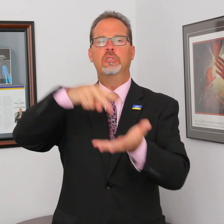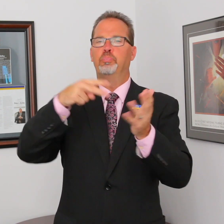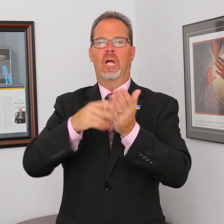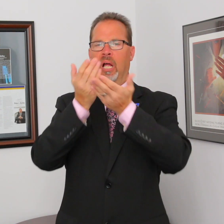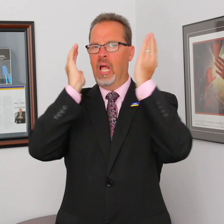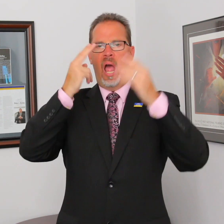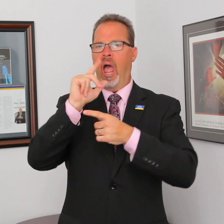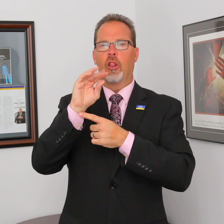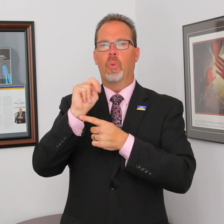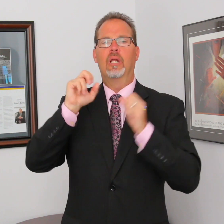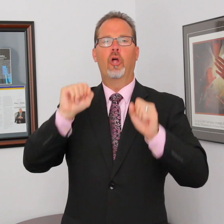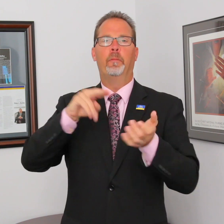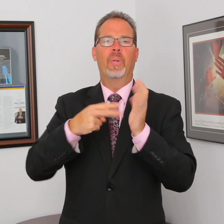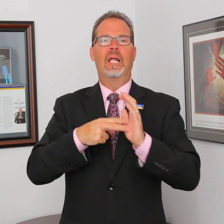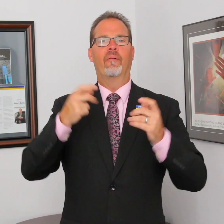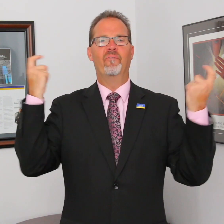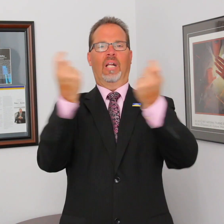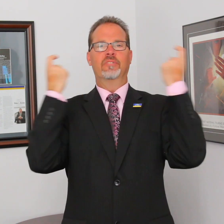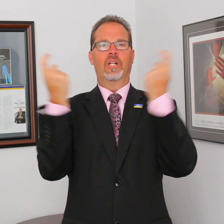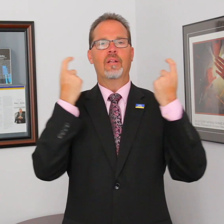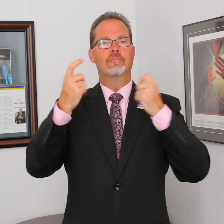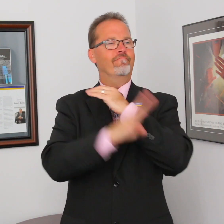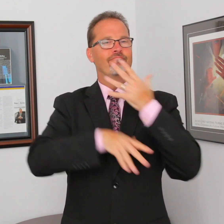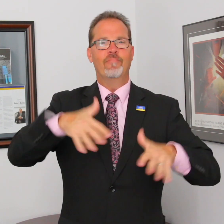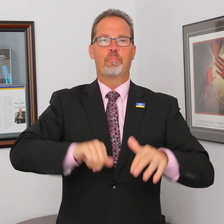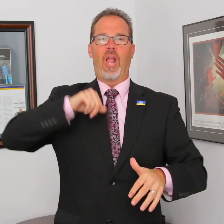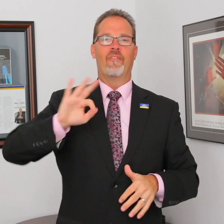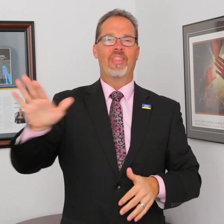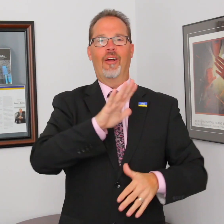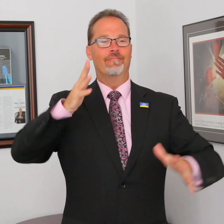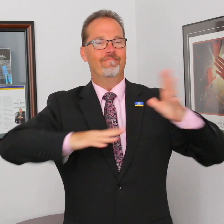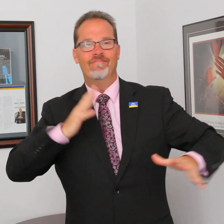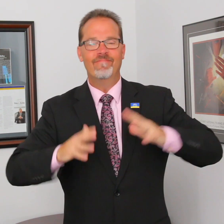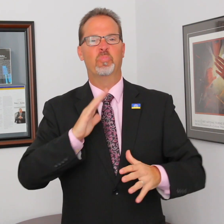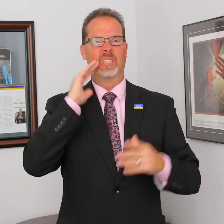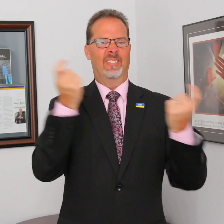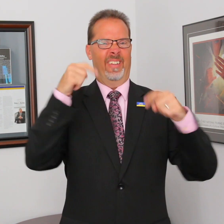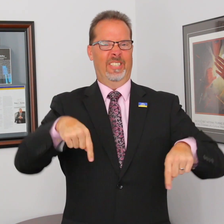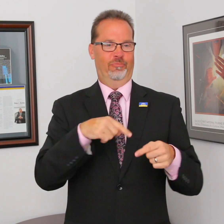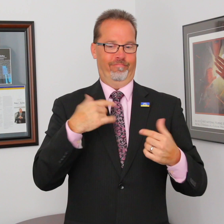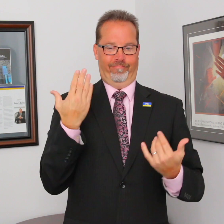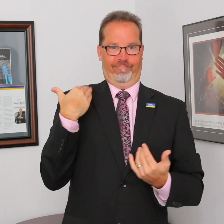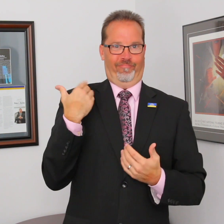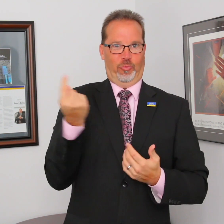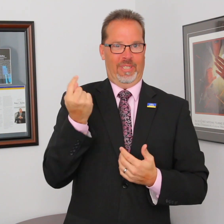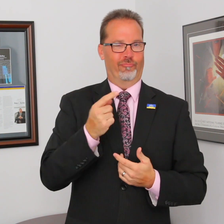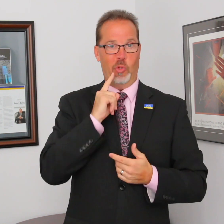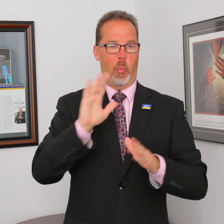all dressed up in costumes. It is not specifically for Halloween but it's part of our fall celebration and fall festival. They wear the costumes and